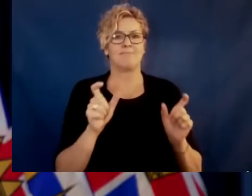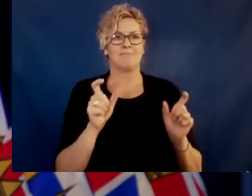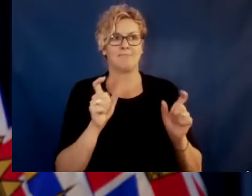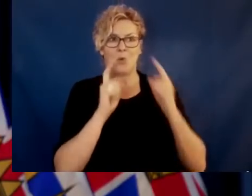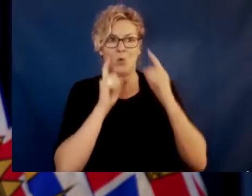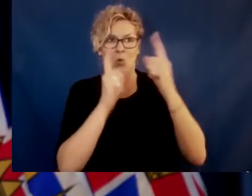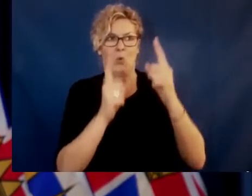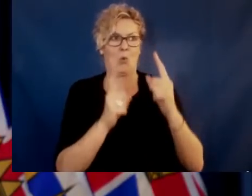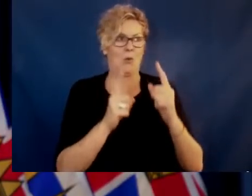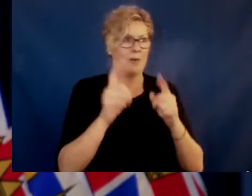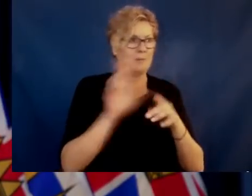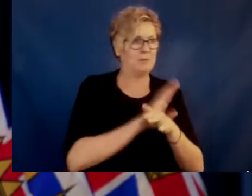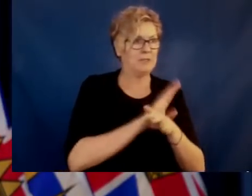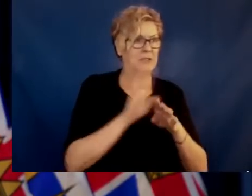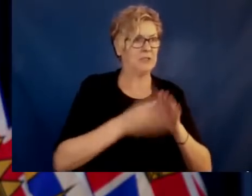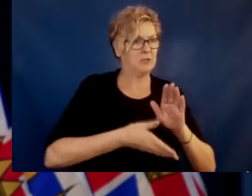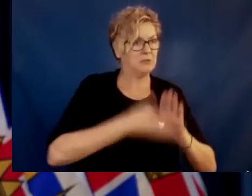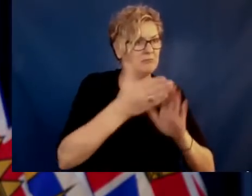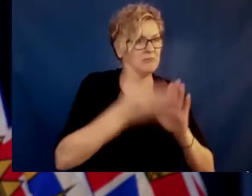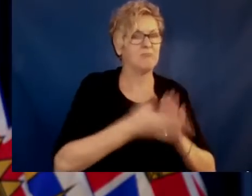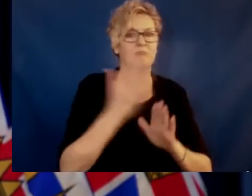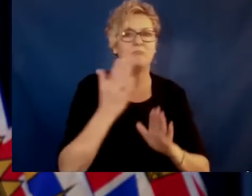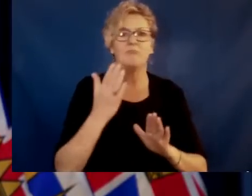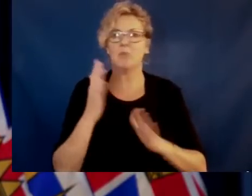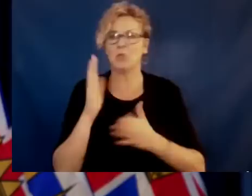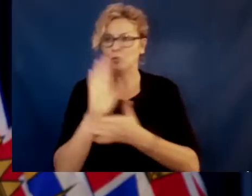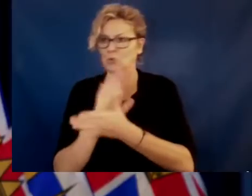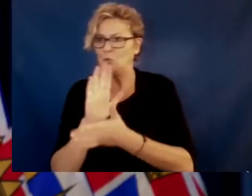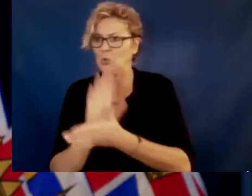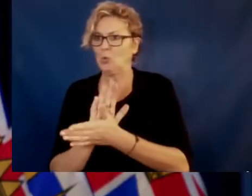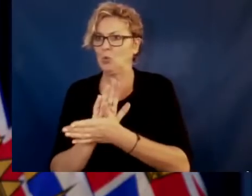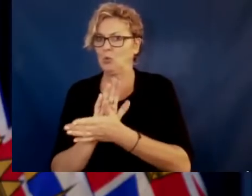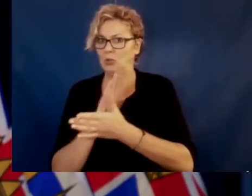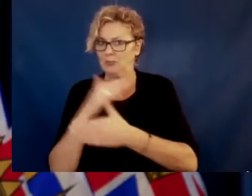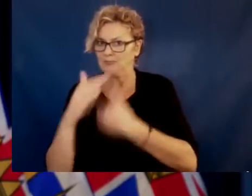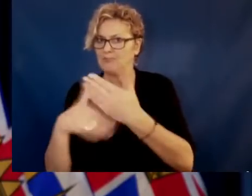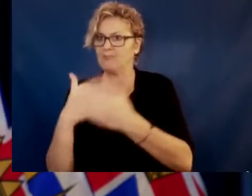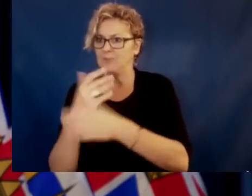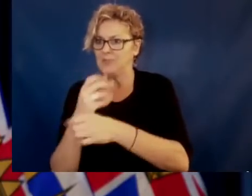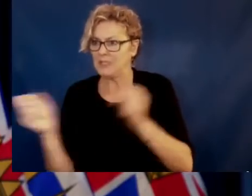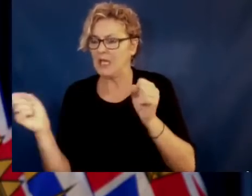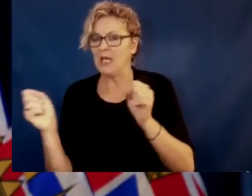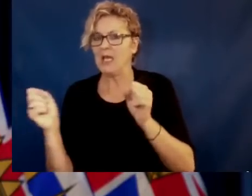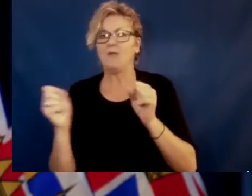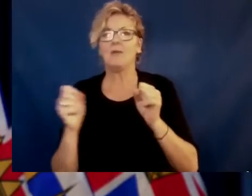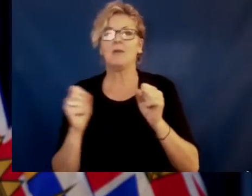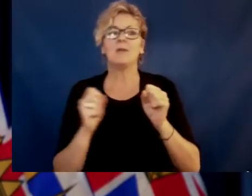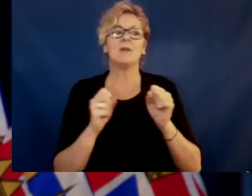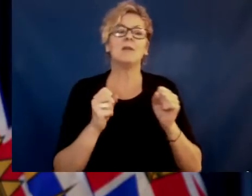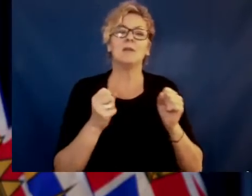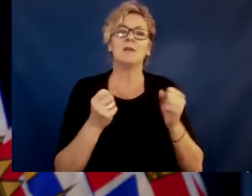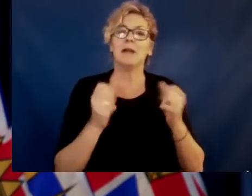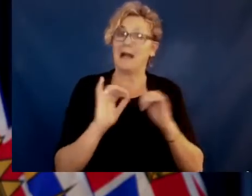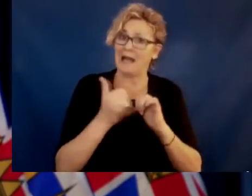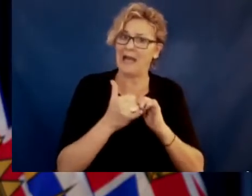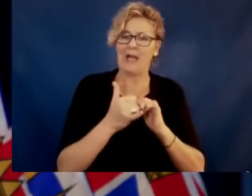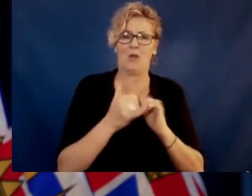businesses as possible open. So I would appeal to everybody in BC to continue doing the right thing and to remember